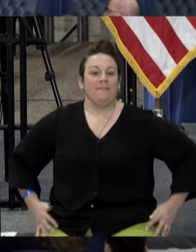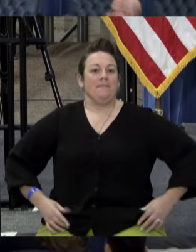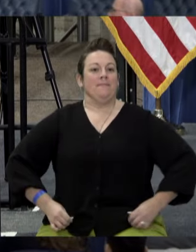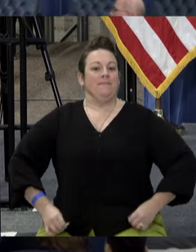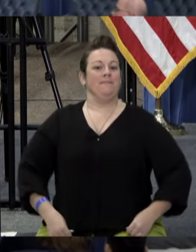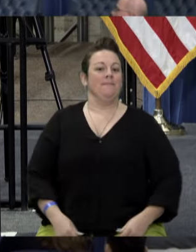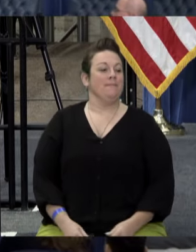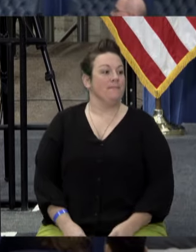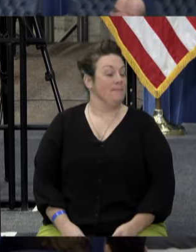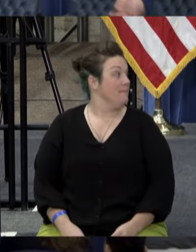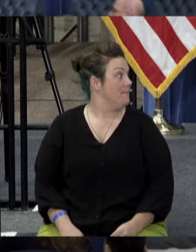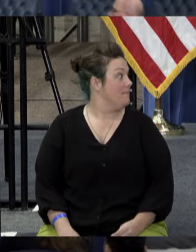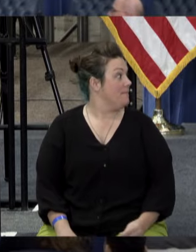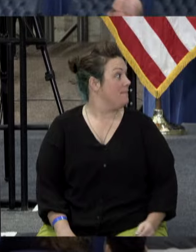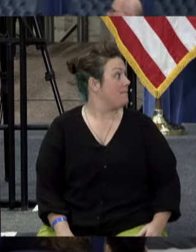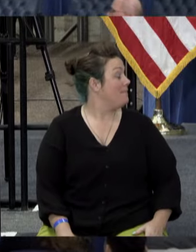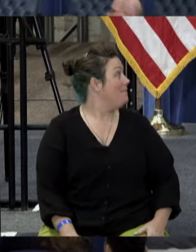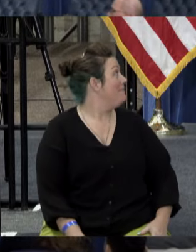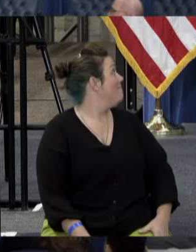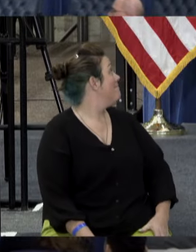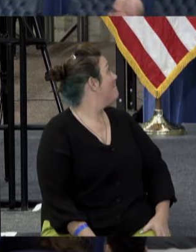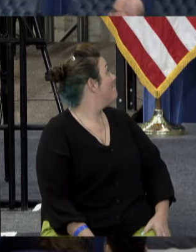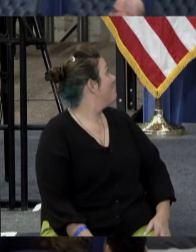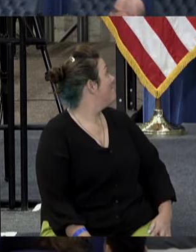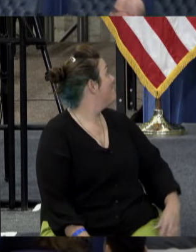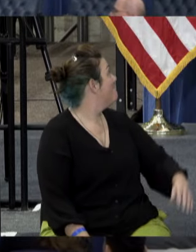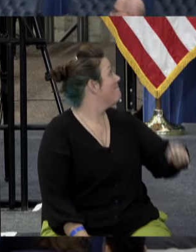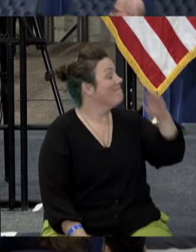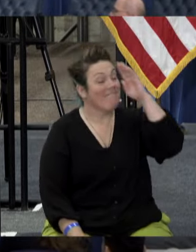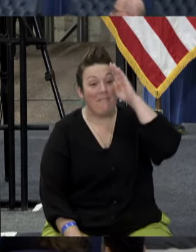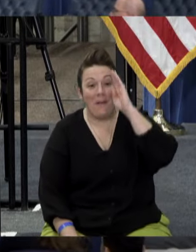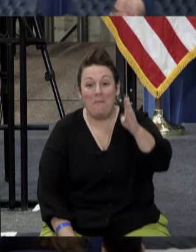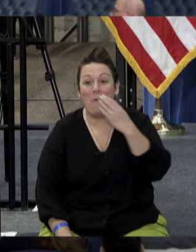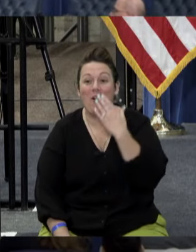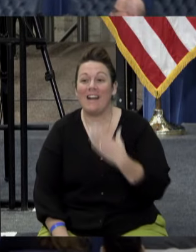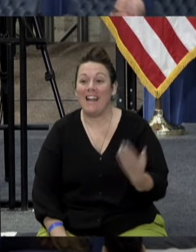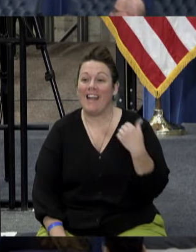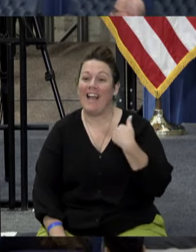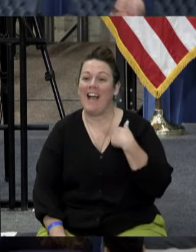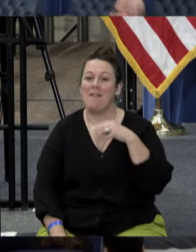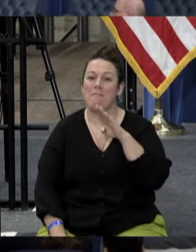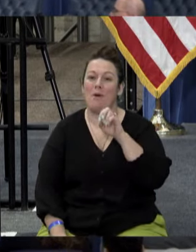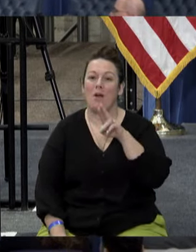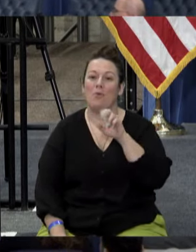Barbara Merrill: Thank you, Jason. Good morning. I'm Barbara Merrill, Chief Executive Officer of